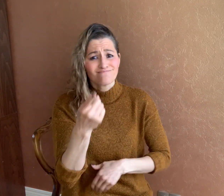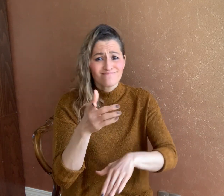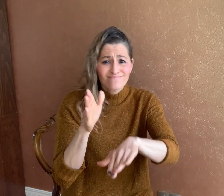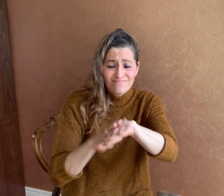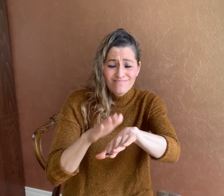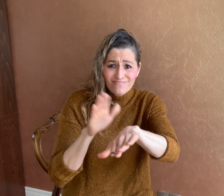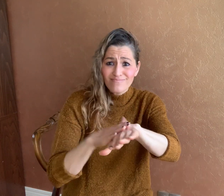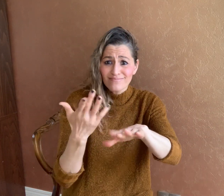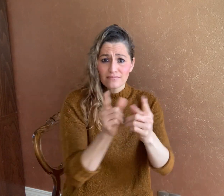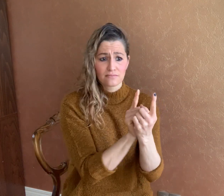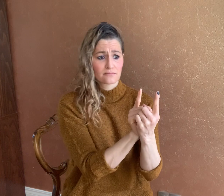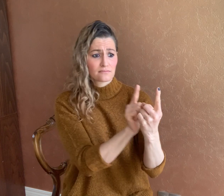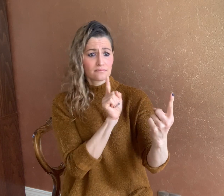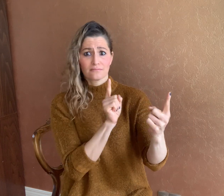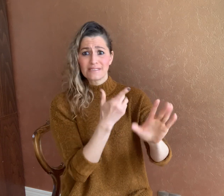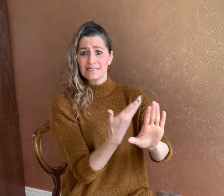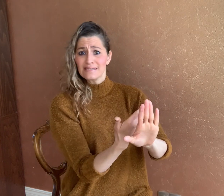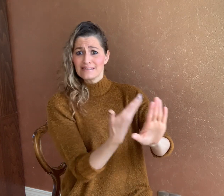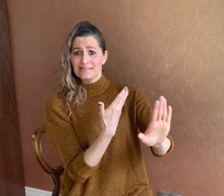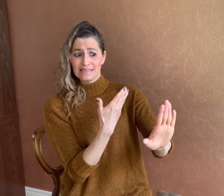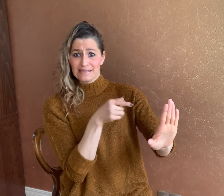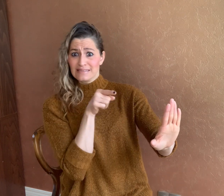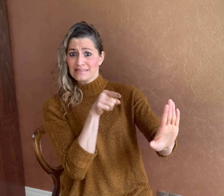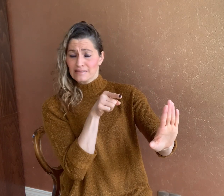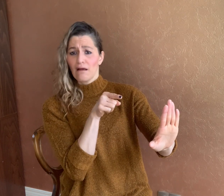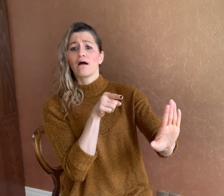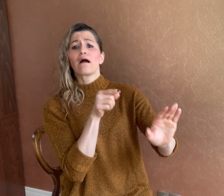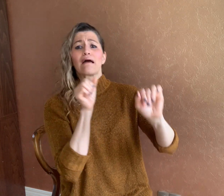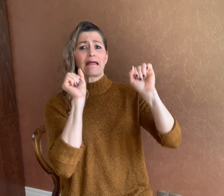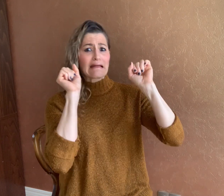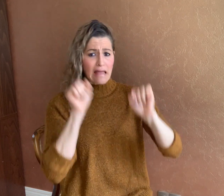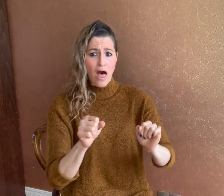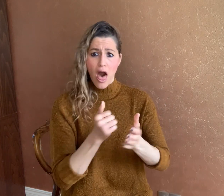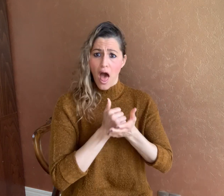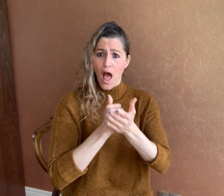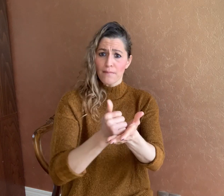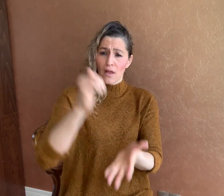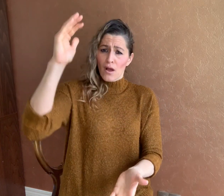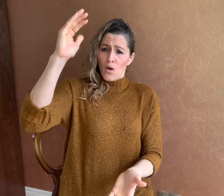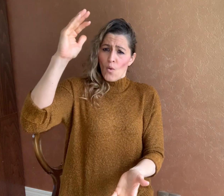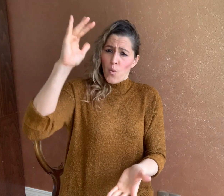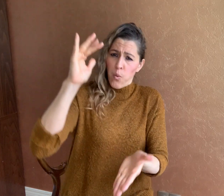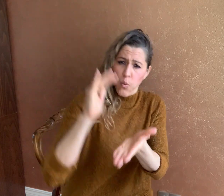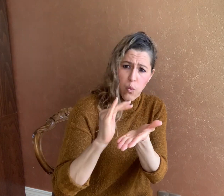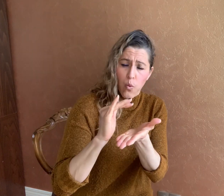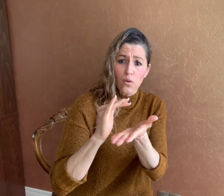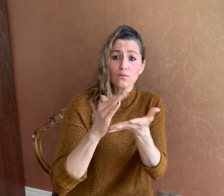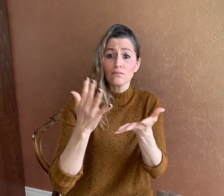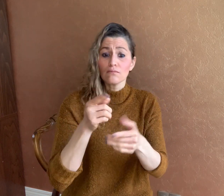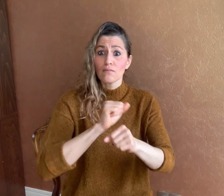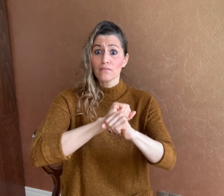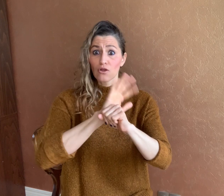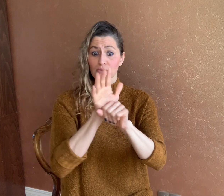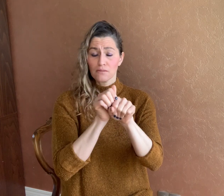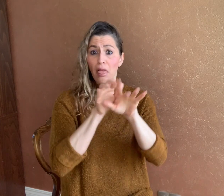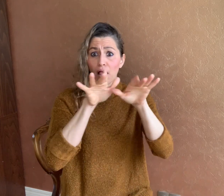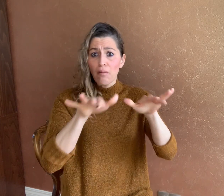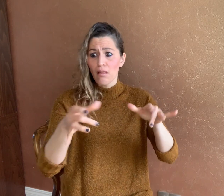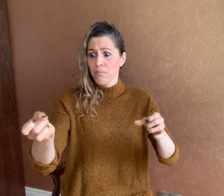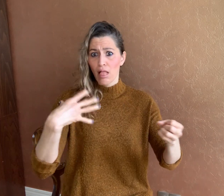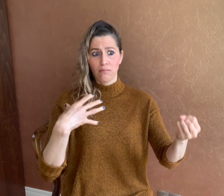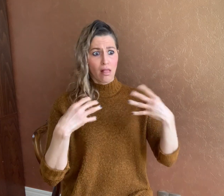health authorities argue, can dramatically slow the rate